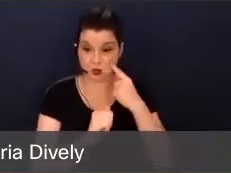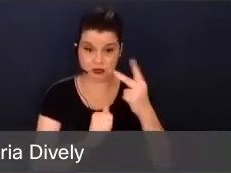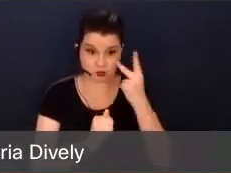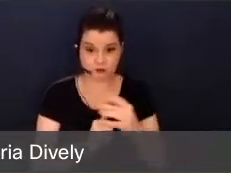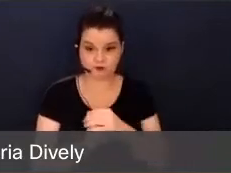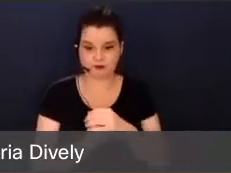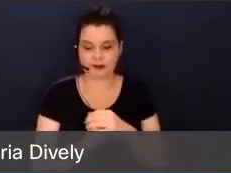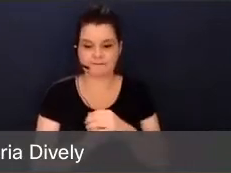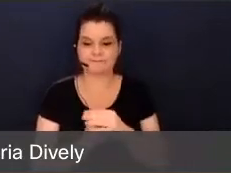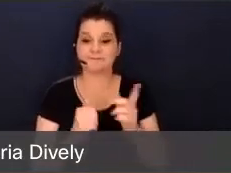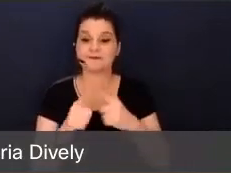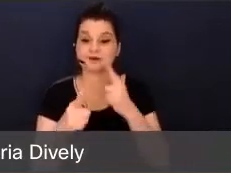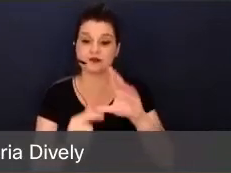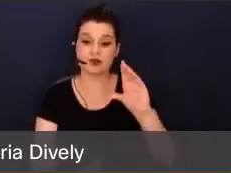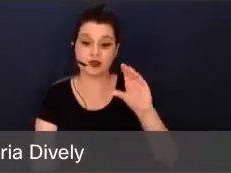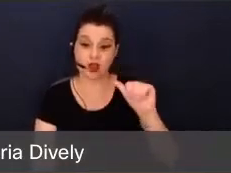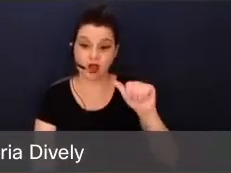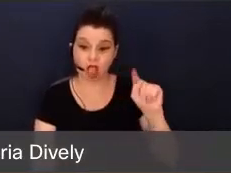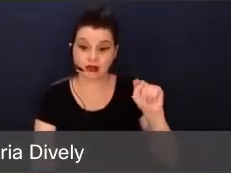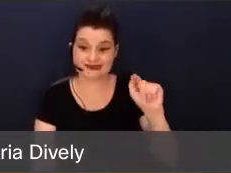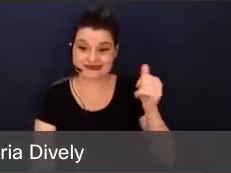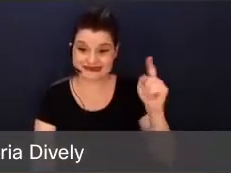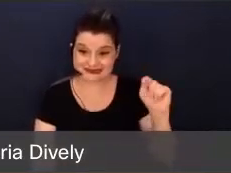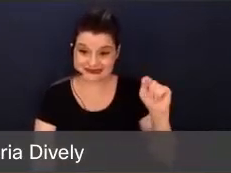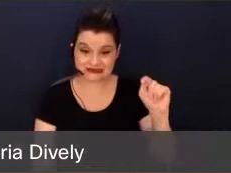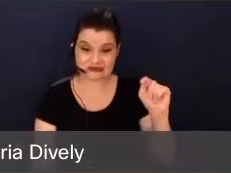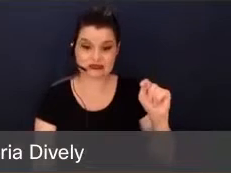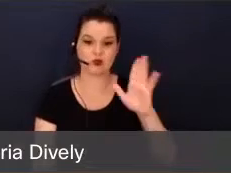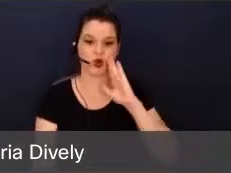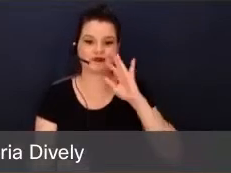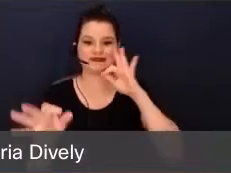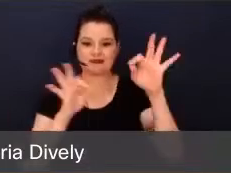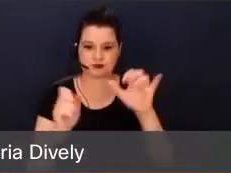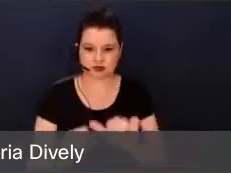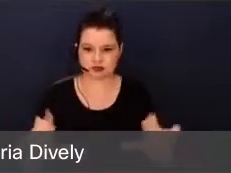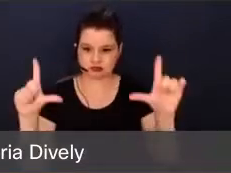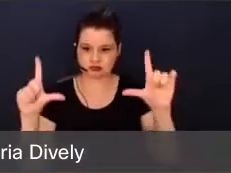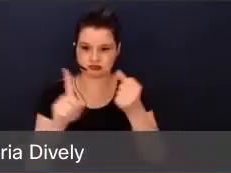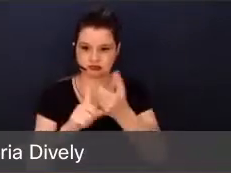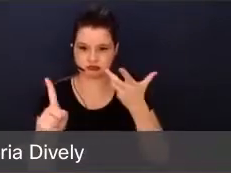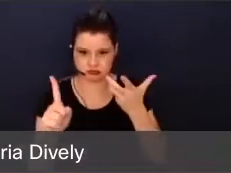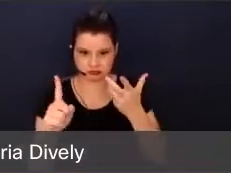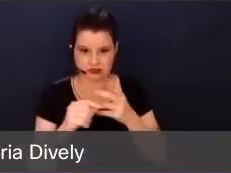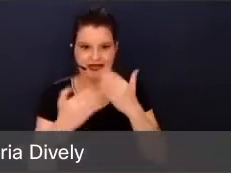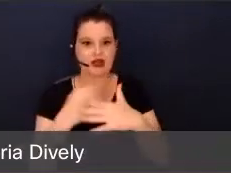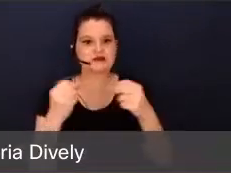And then the alt text goes into the description box. Next slide.